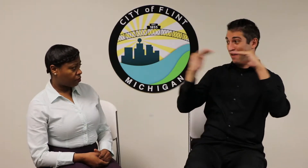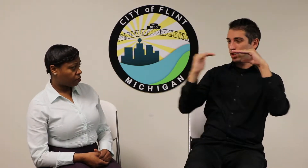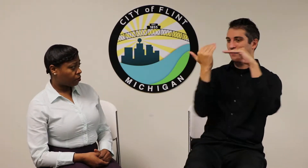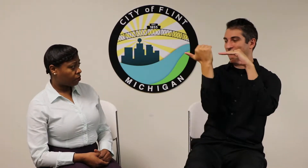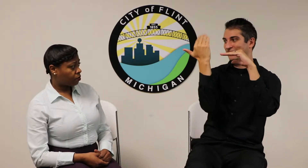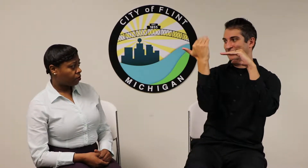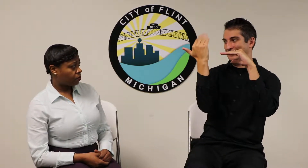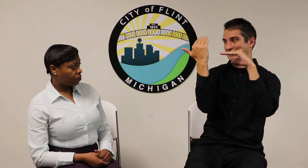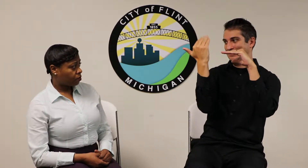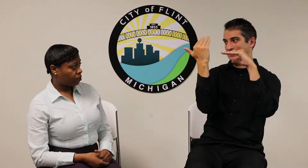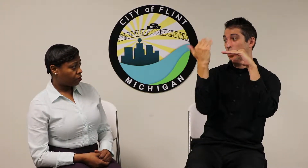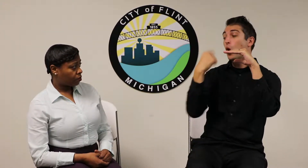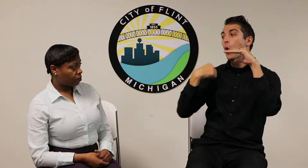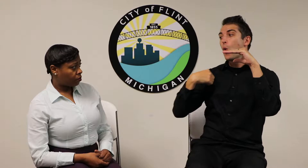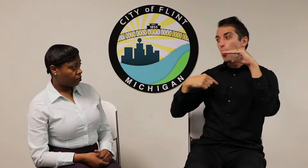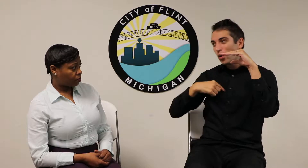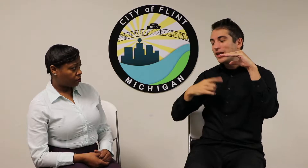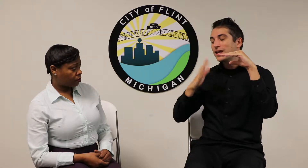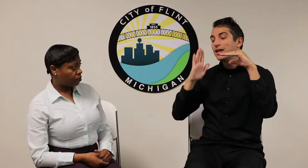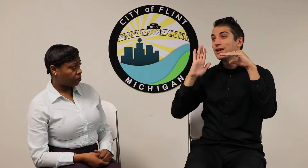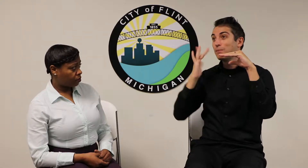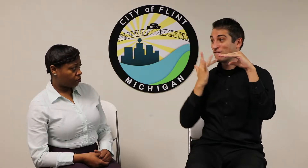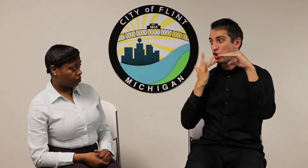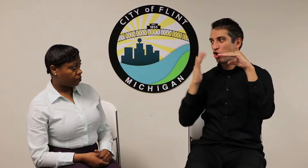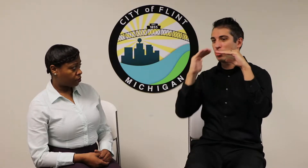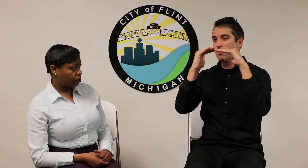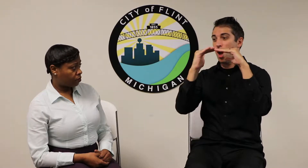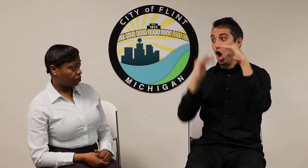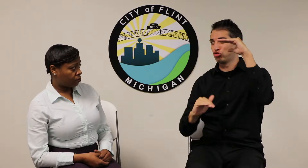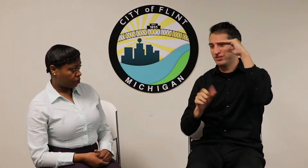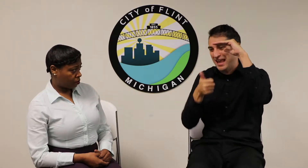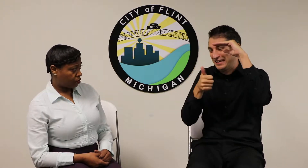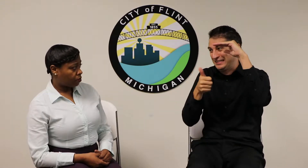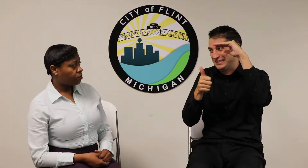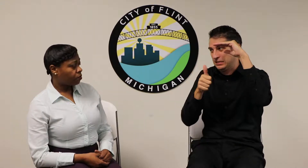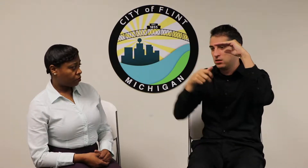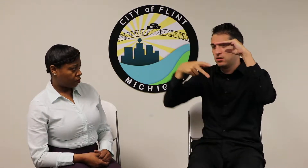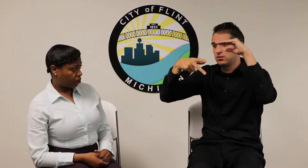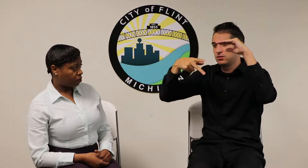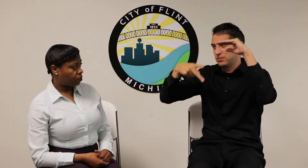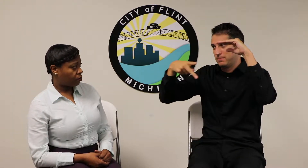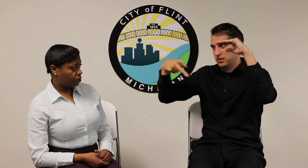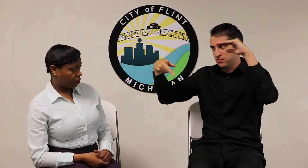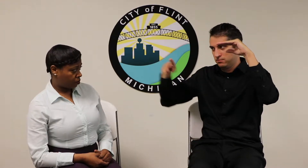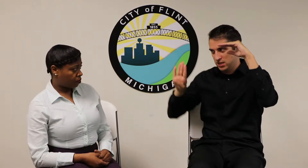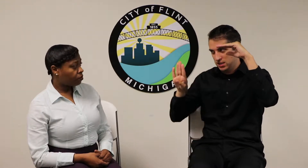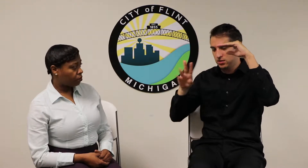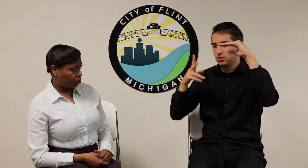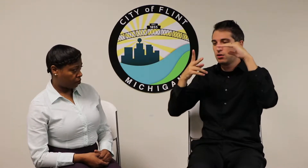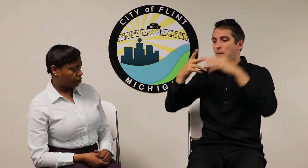to get it dropped down to ten parts per billion. Ideally the zero is the best and